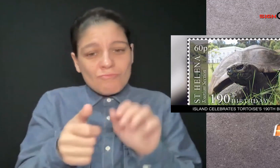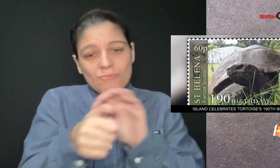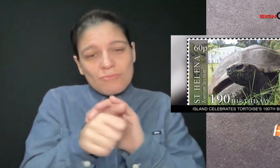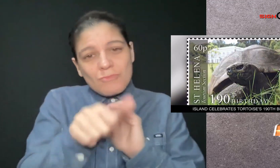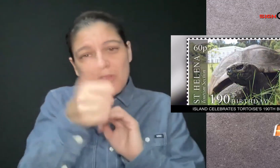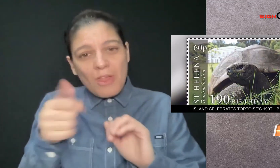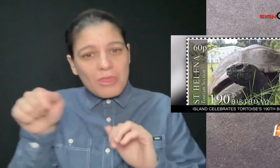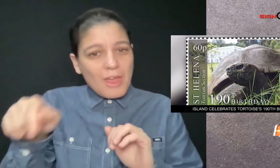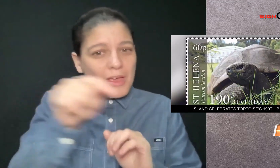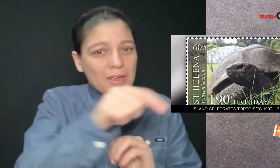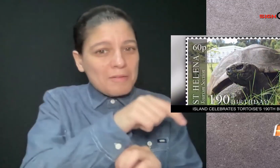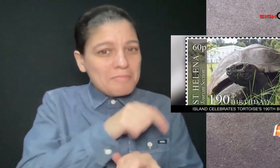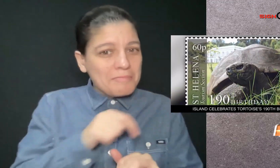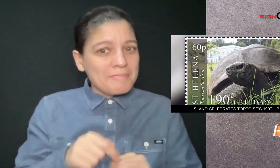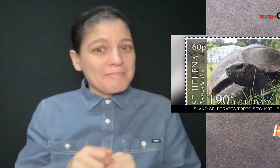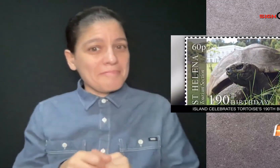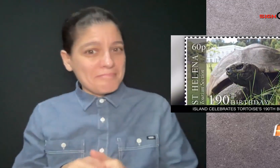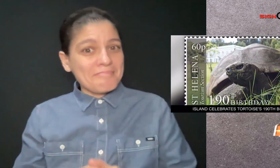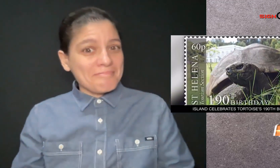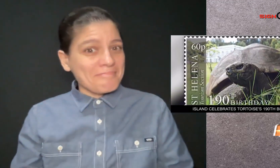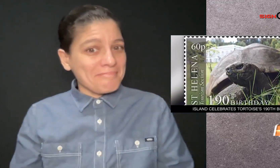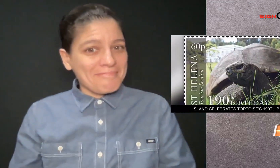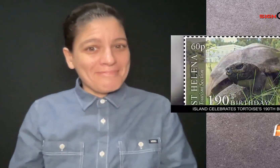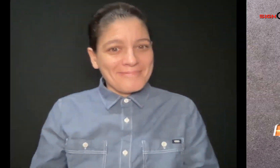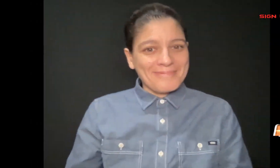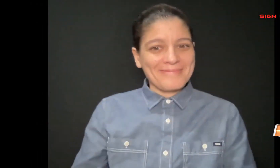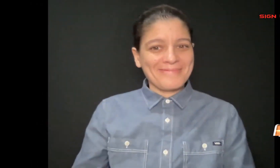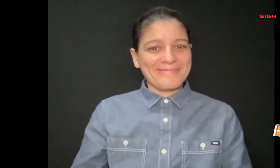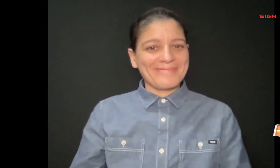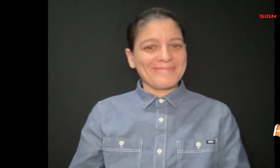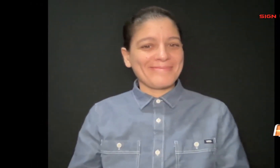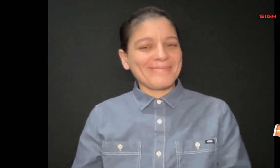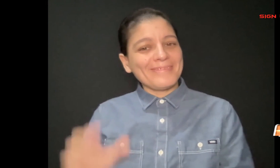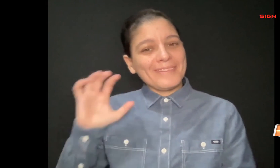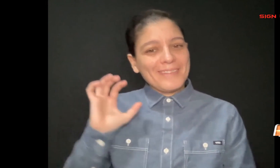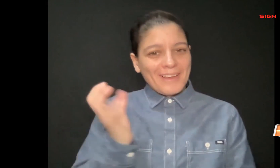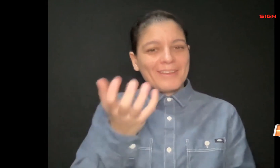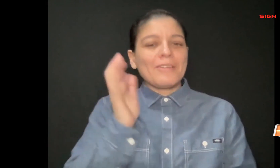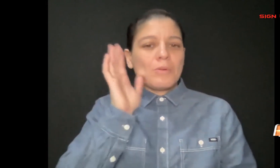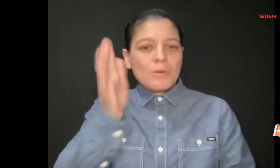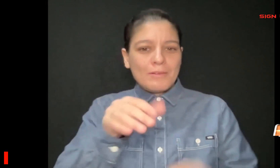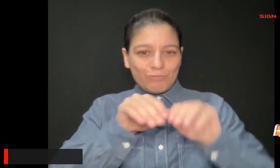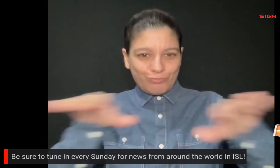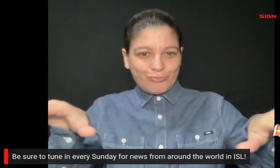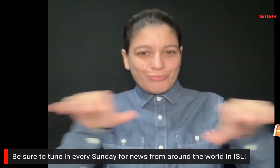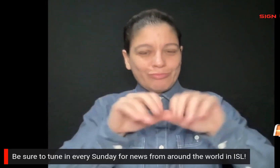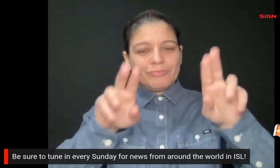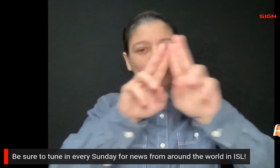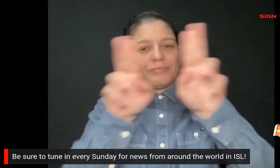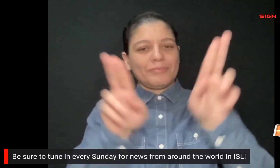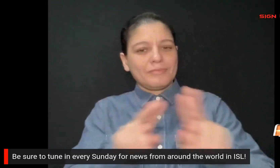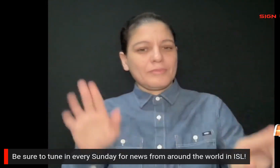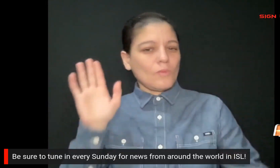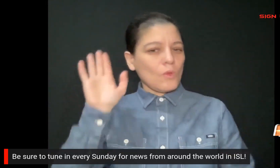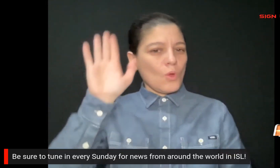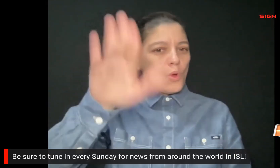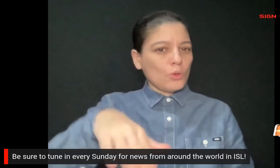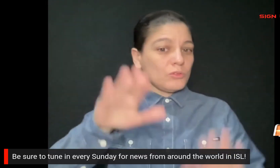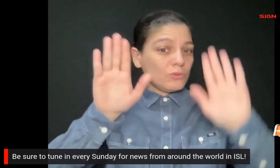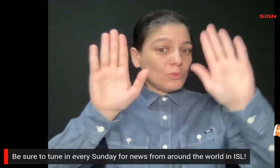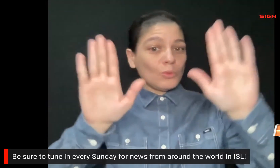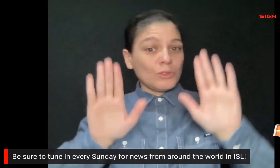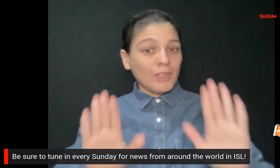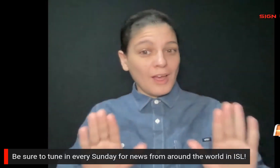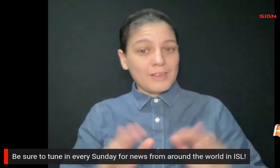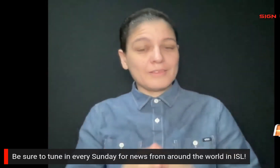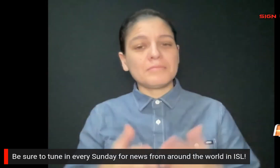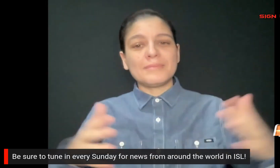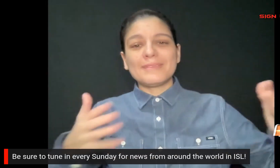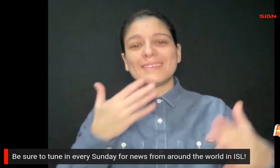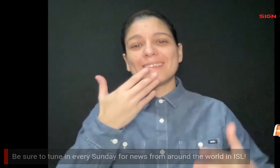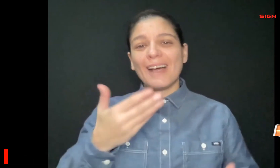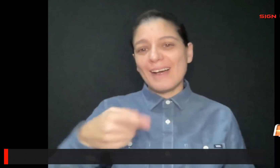tortoises Sign1News will be broadcasting international news updates and ISL every Sunday a big thank